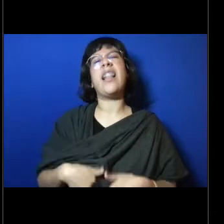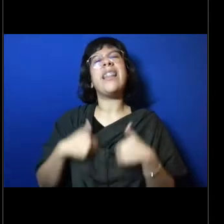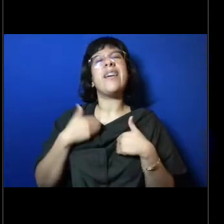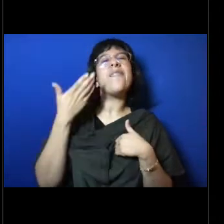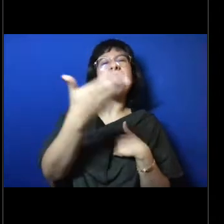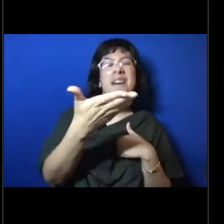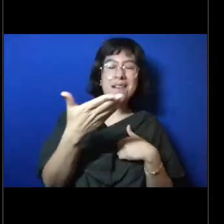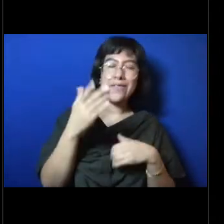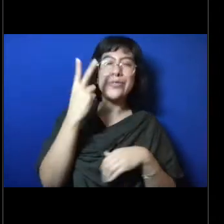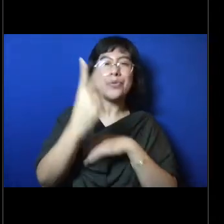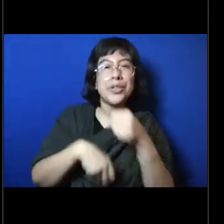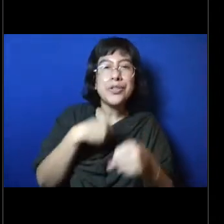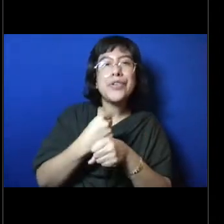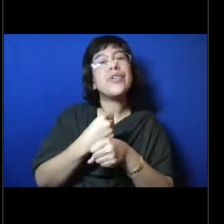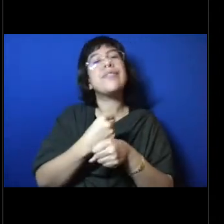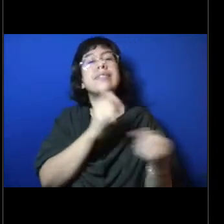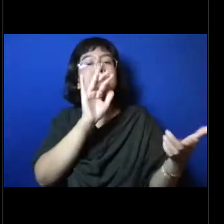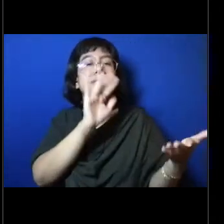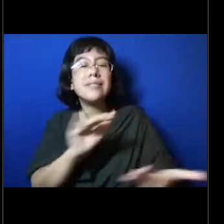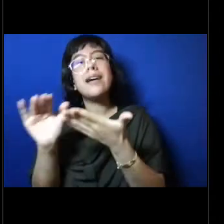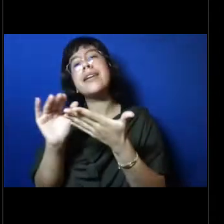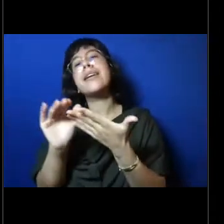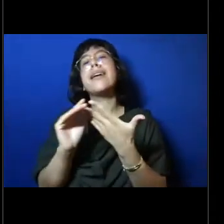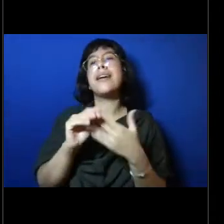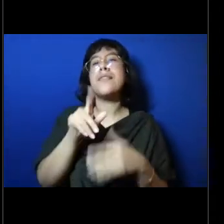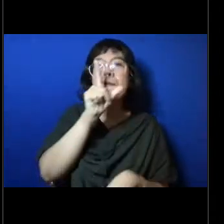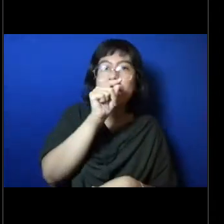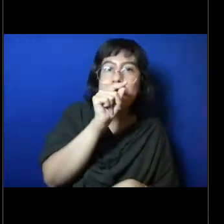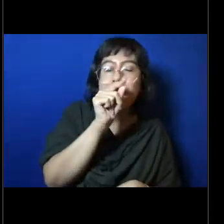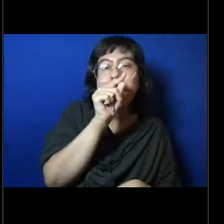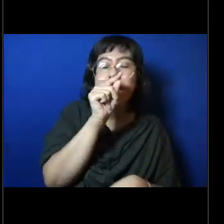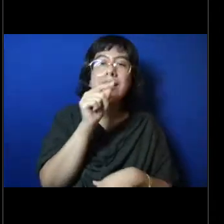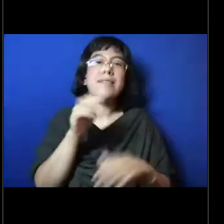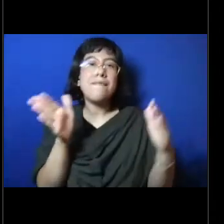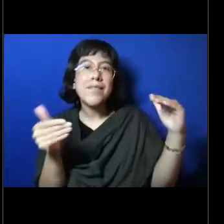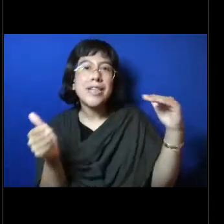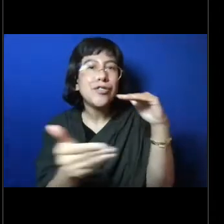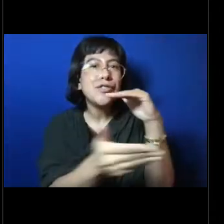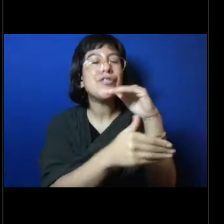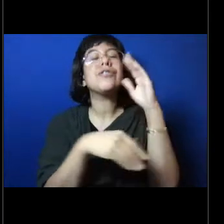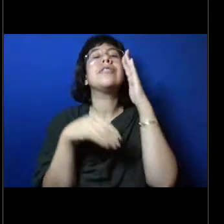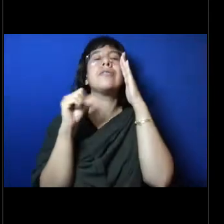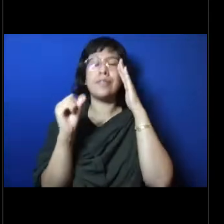and the fish that the sea birds interact with and working for the National Audubon Society.